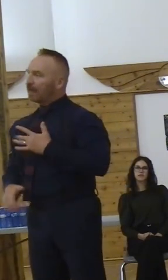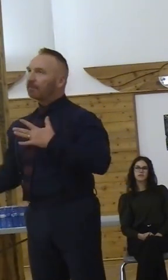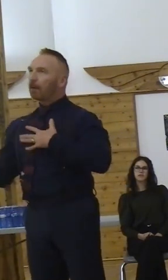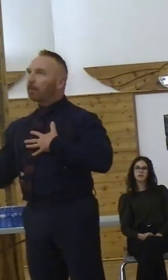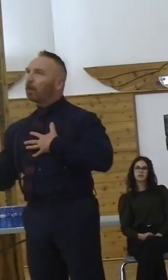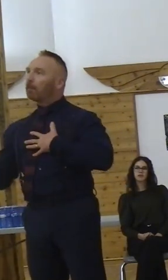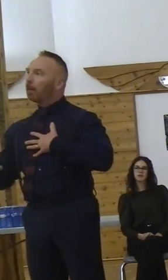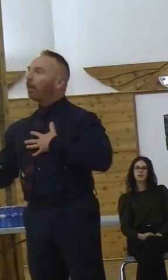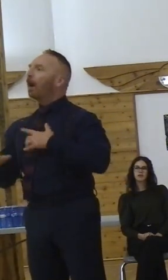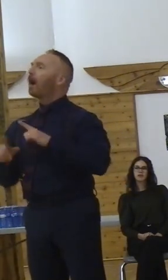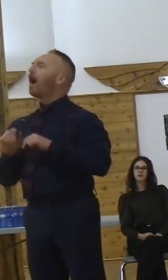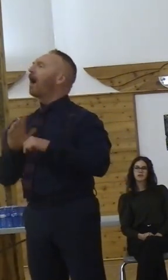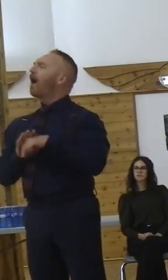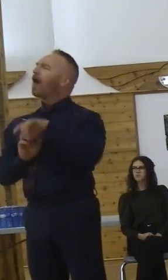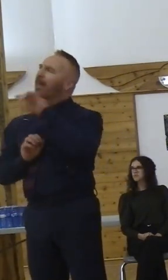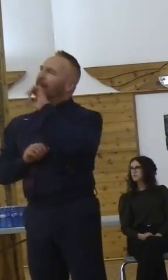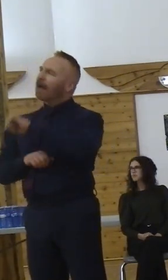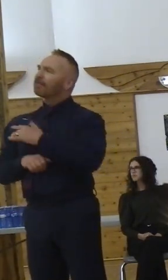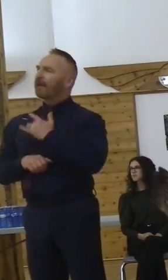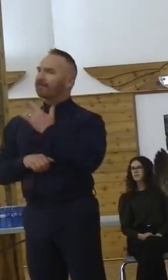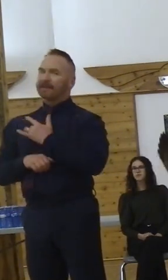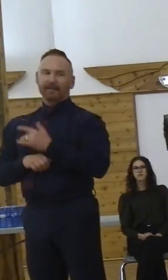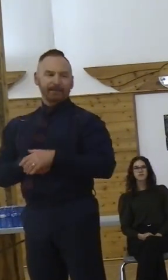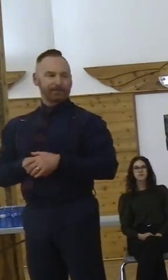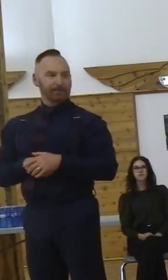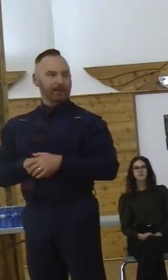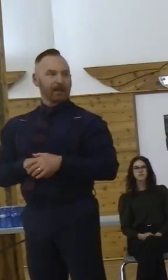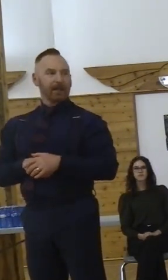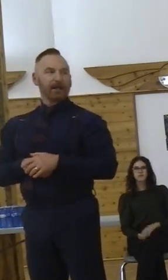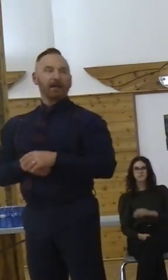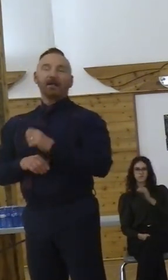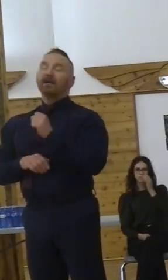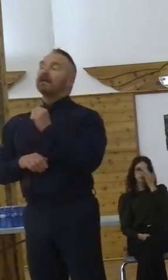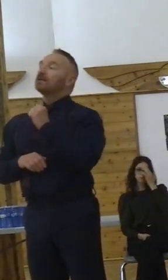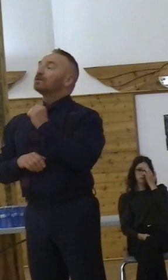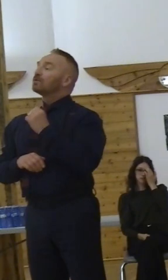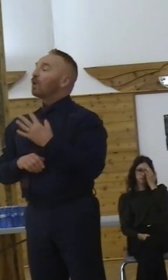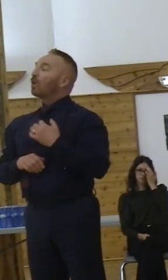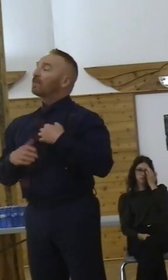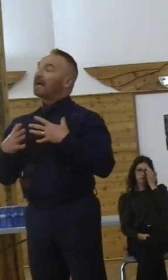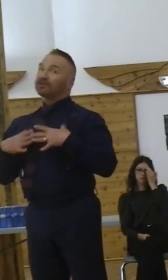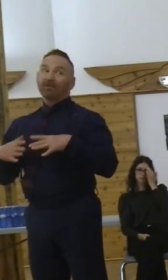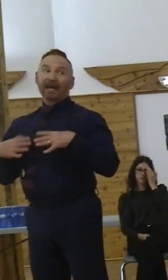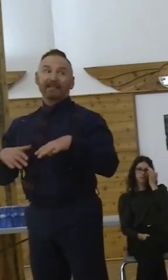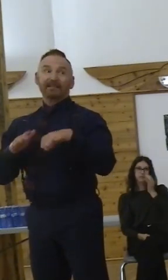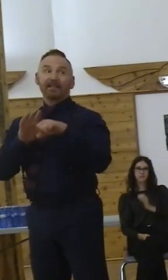I never change my life for that. So the story behind the jingle dress, I'll share a little bit about.